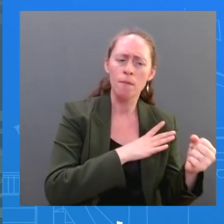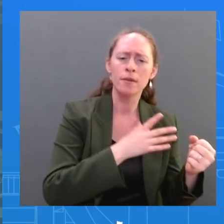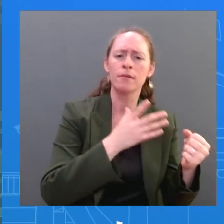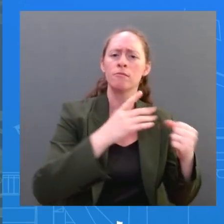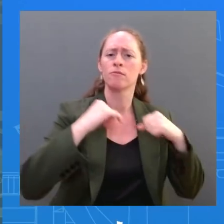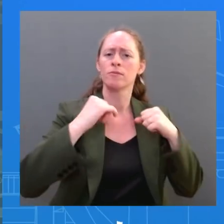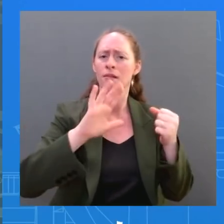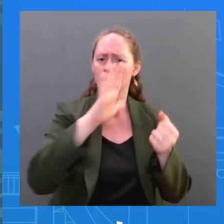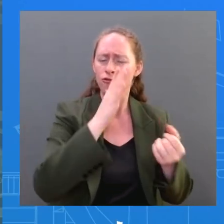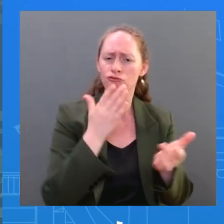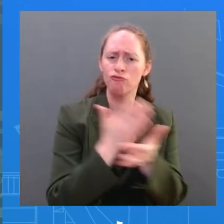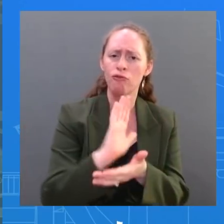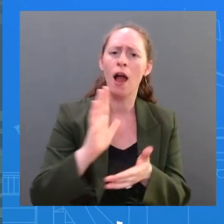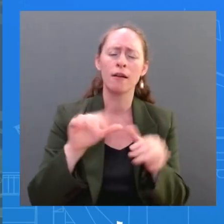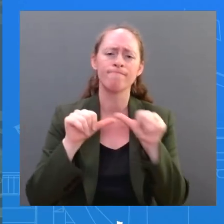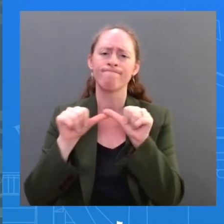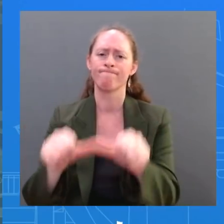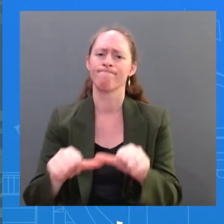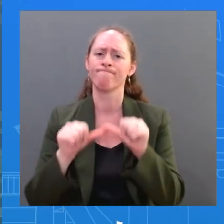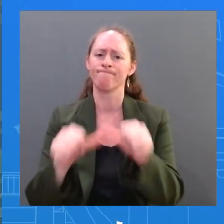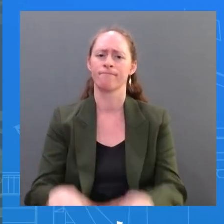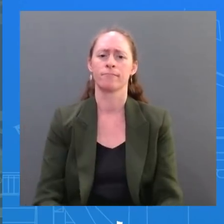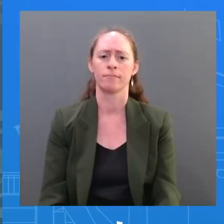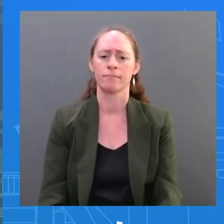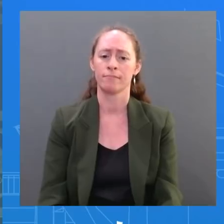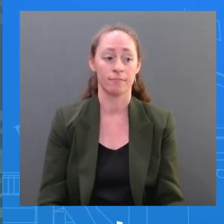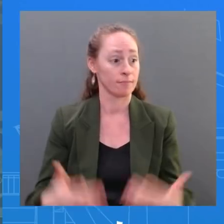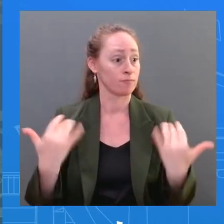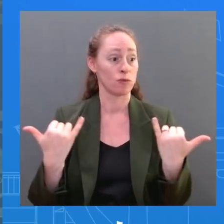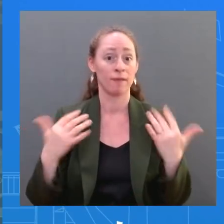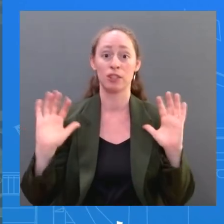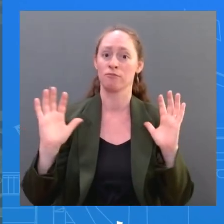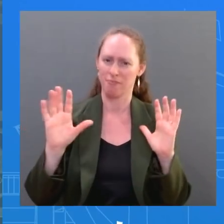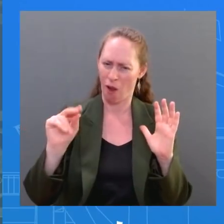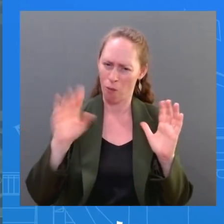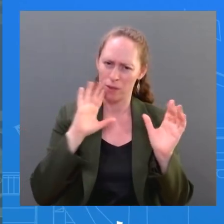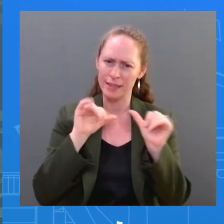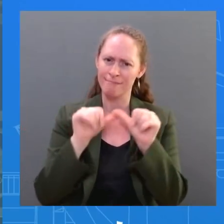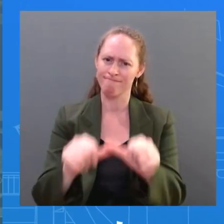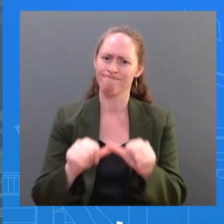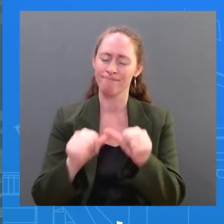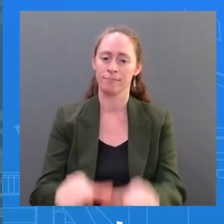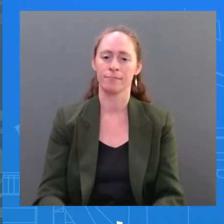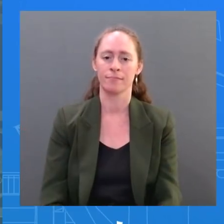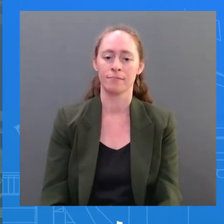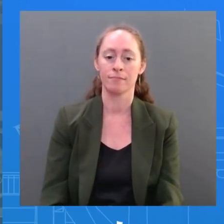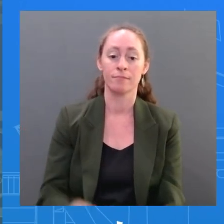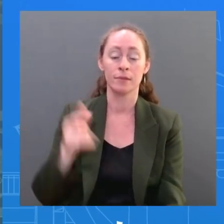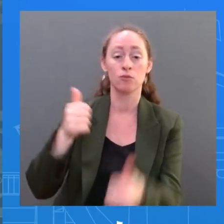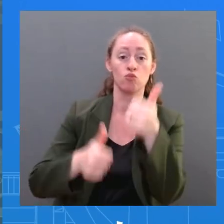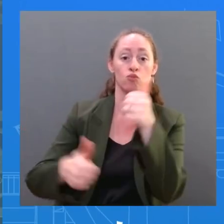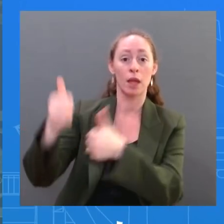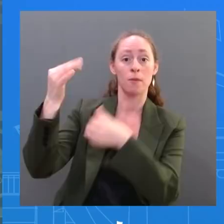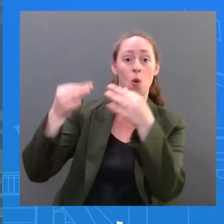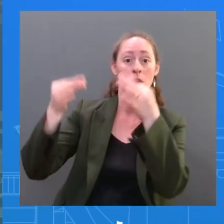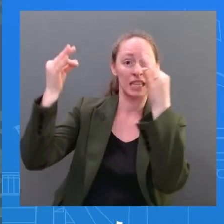all of this kind of began on the day that decision was -- the Dobbs decision was made. But he's been also very clear --